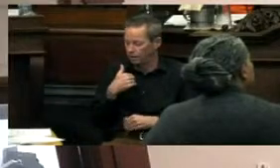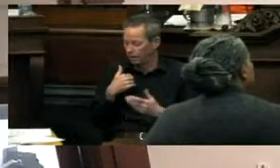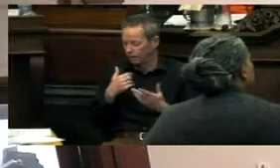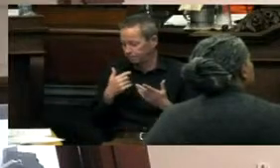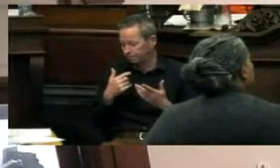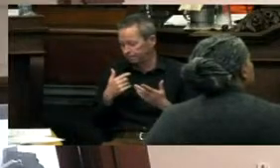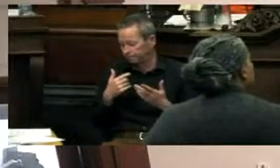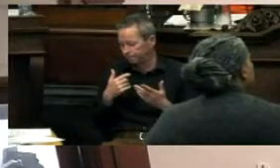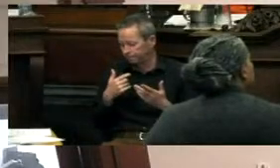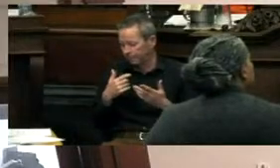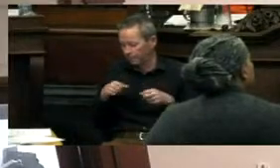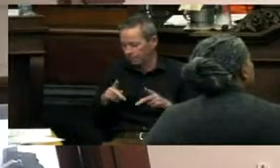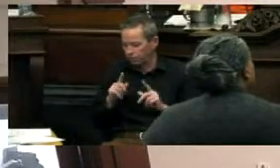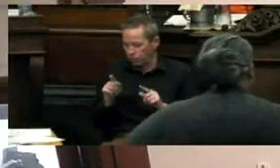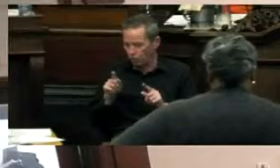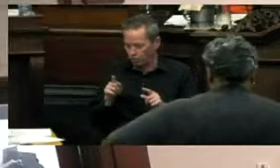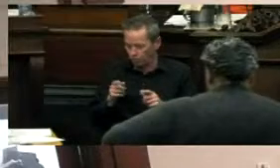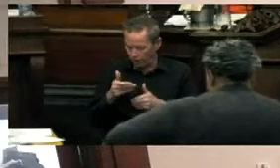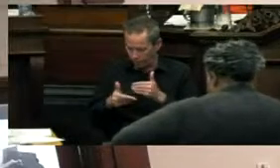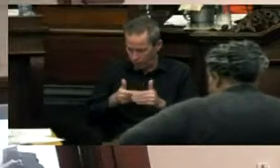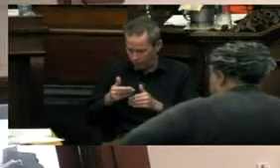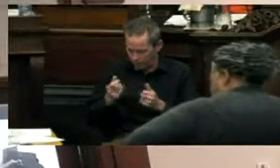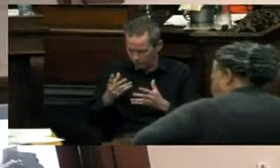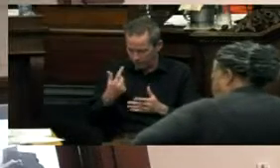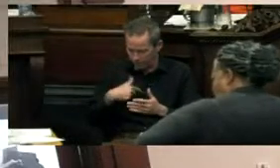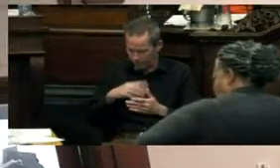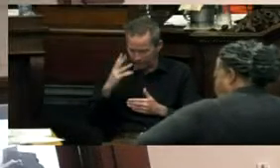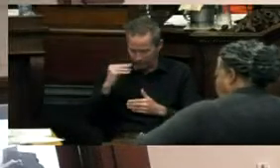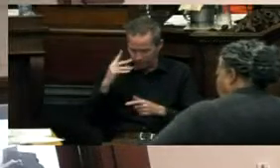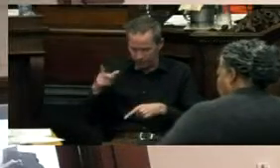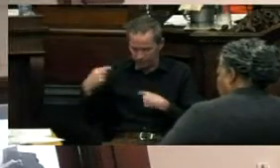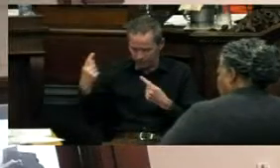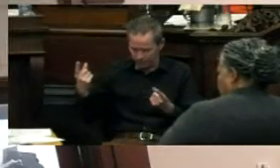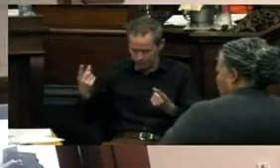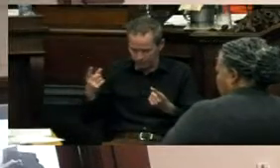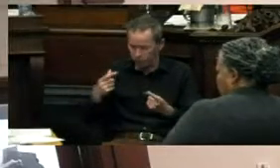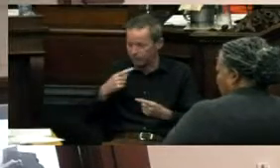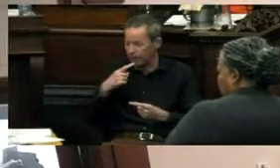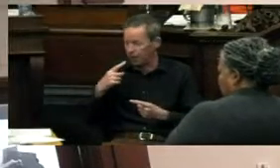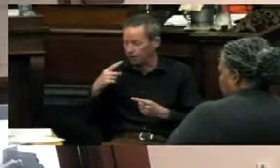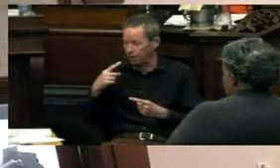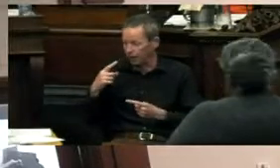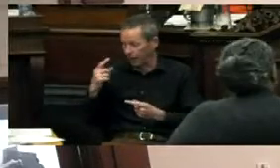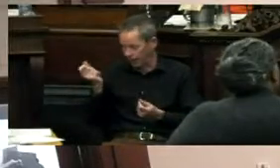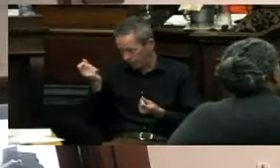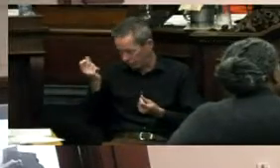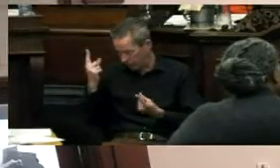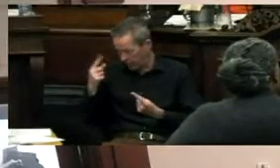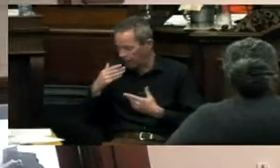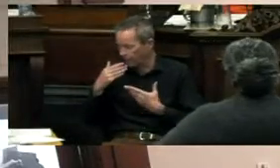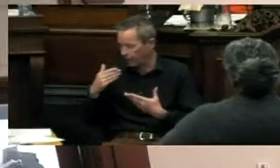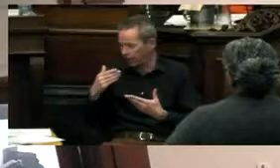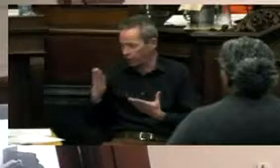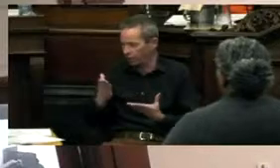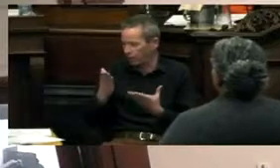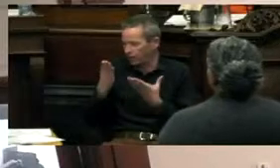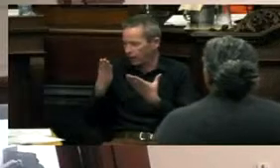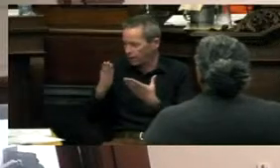well, too. And I realize that you did not have the pleasure of going through a lot of the process as many of us have in